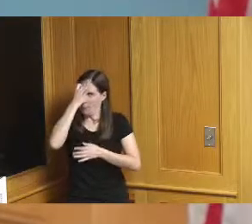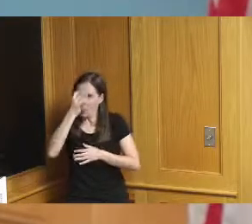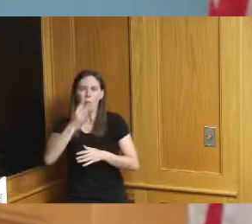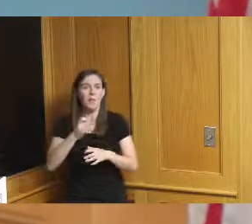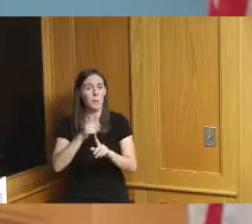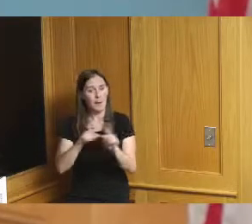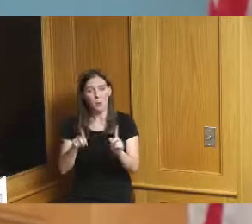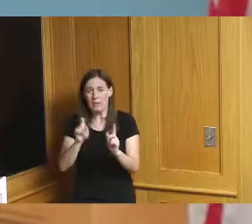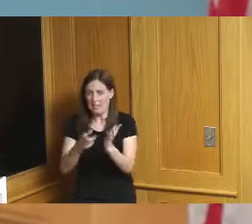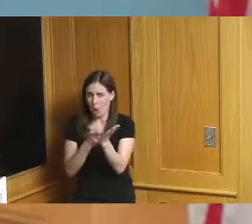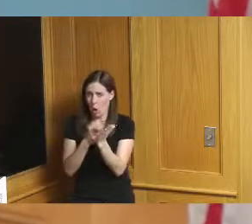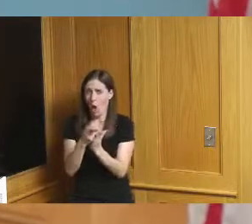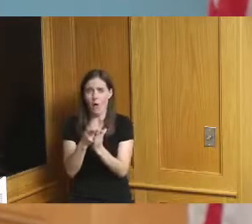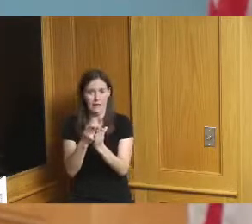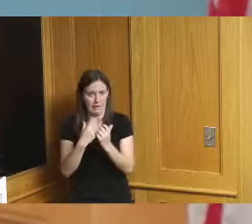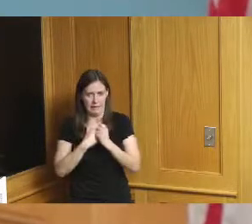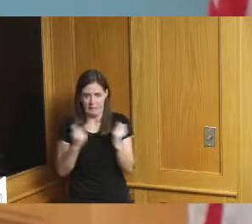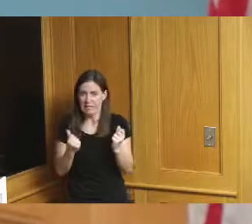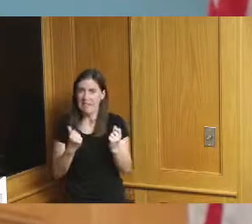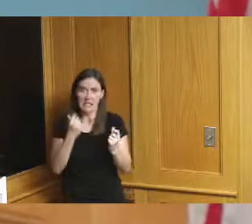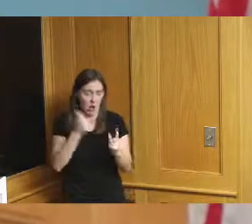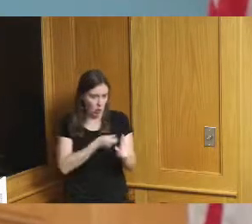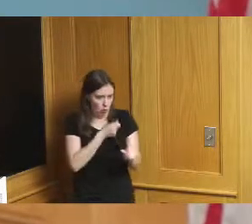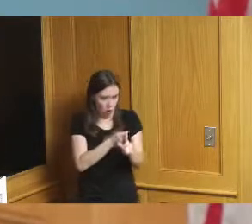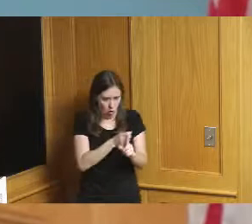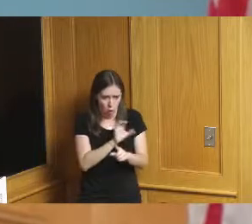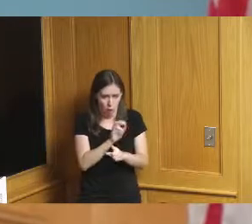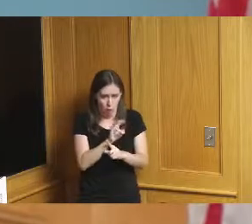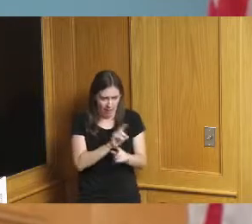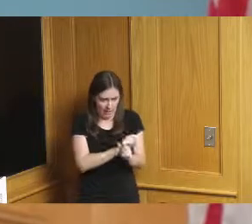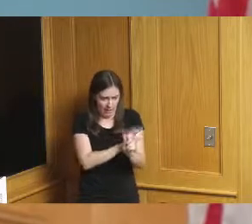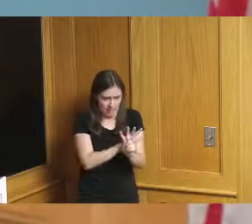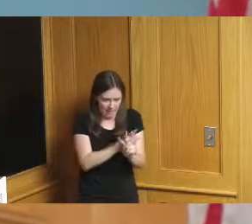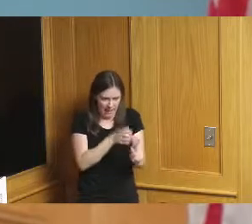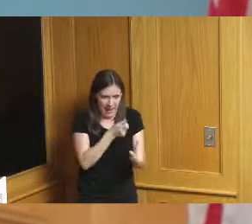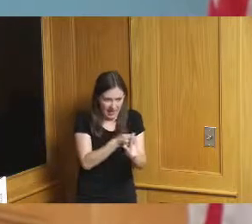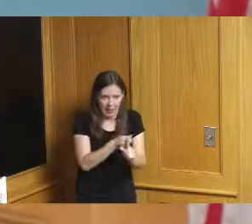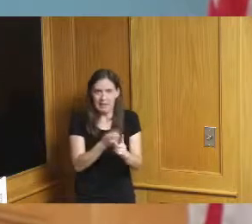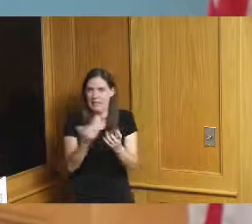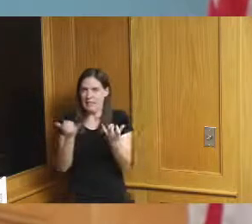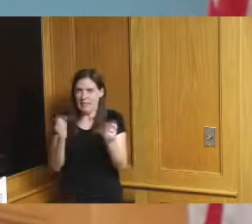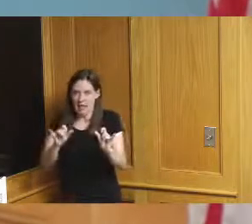and i think that if we have a but it's no sense of having a board if they ain't got no power